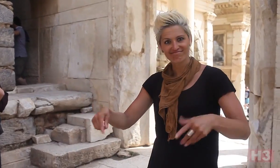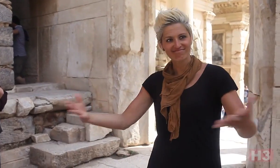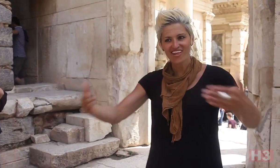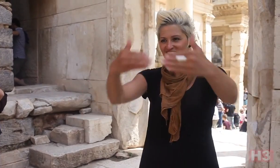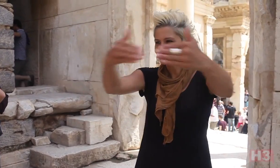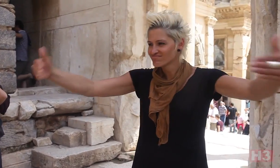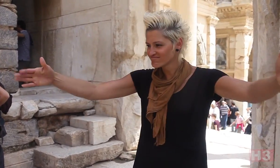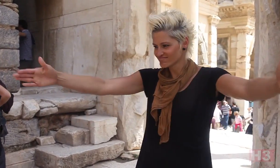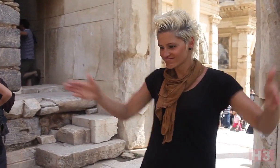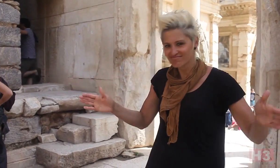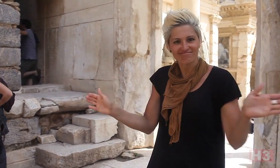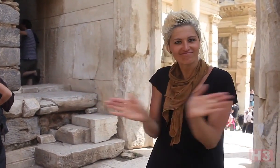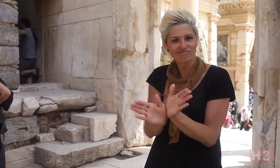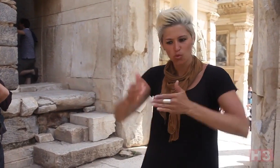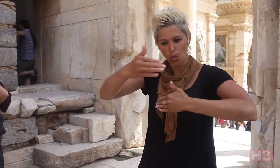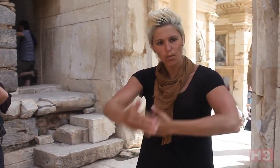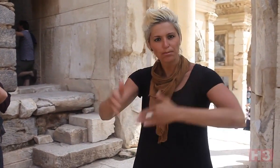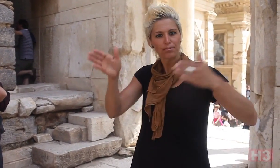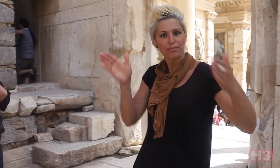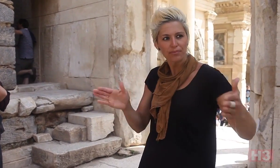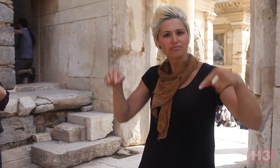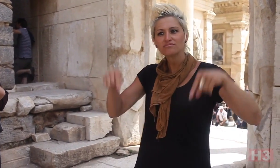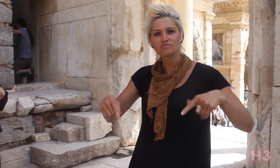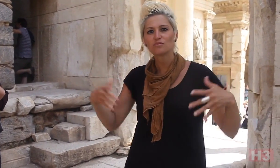We are in a room.